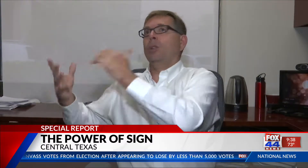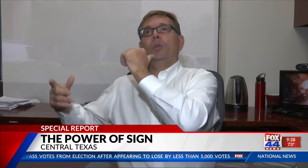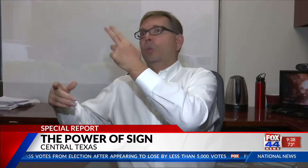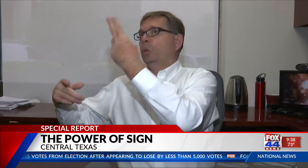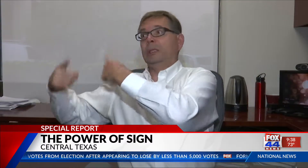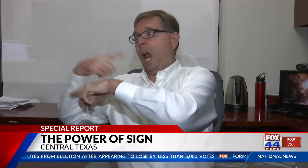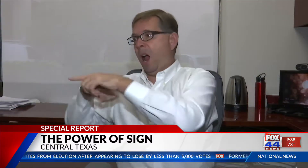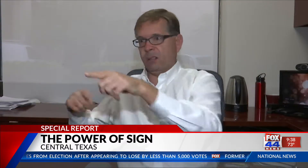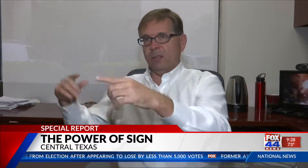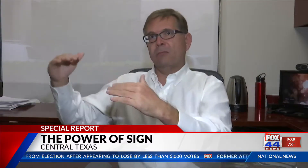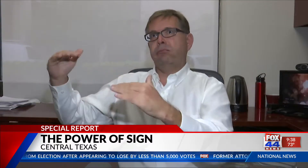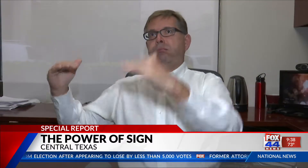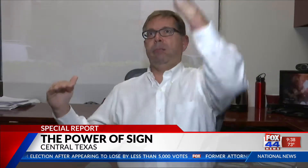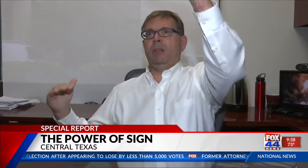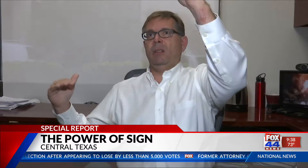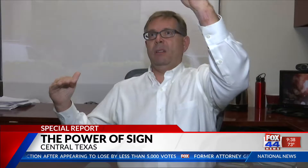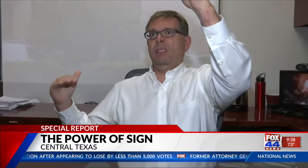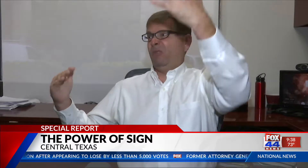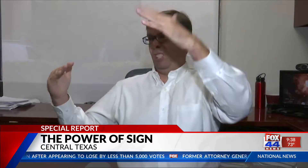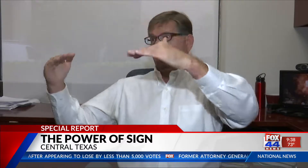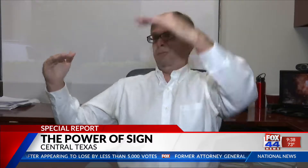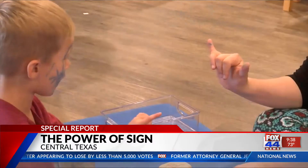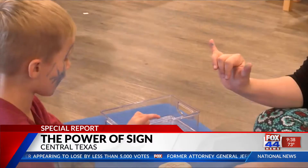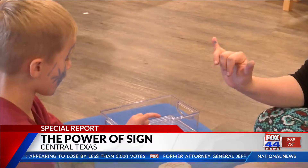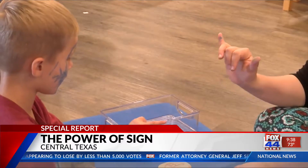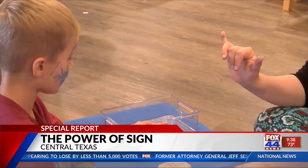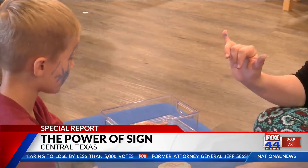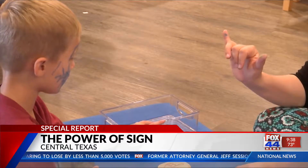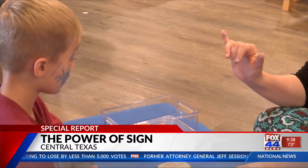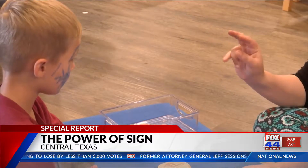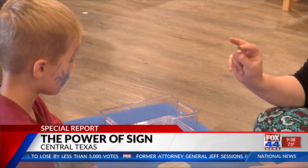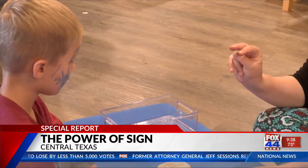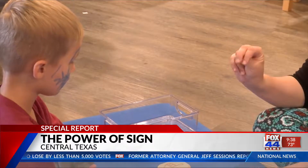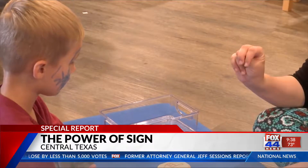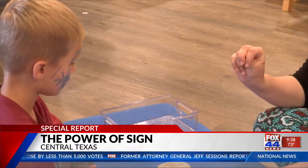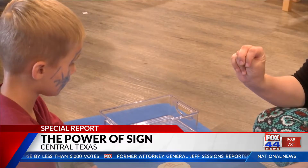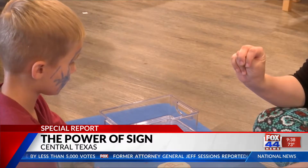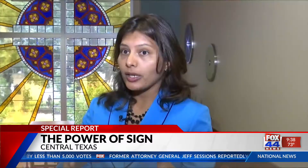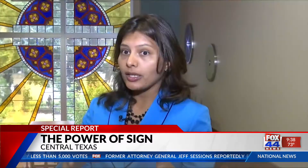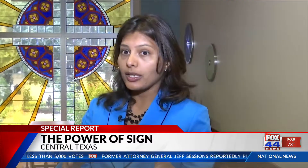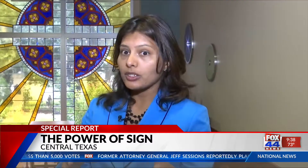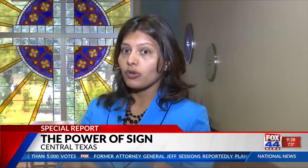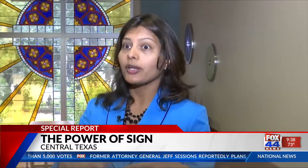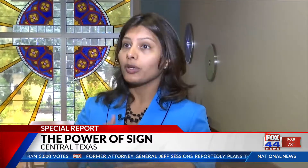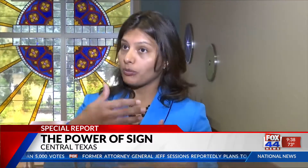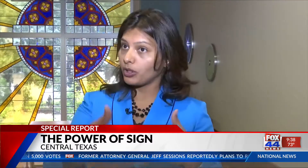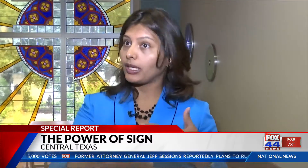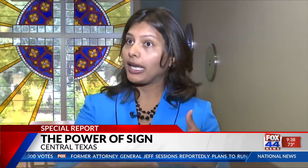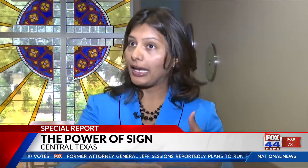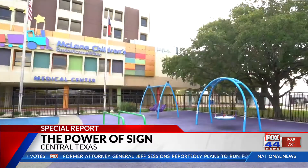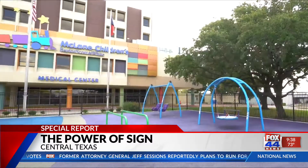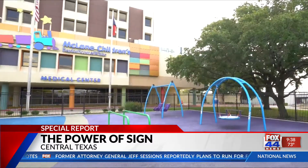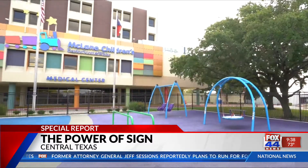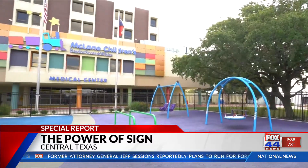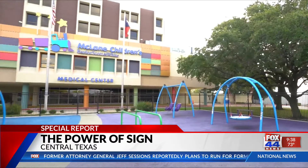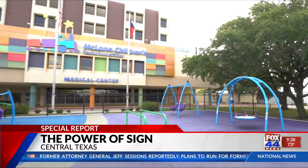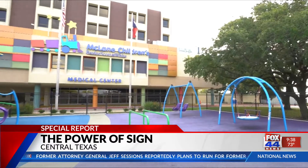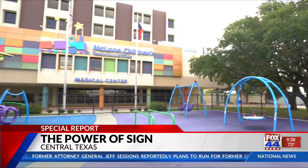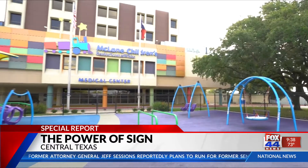the charts in terms of language development, so it really had a positive impact." THOUGH TEACHING SIGN CAN BE BENEFICIAL TO A CHILD'S DEVELOPMENT.